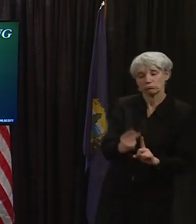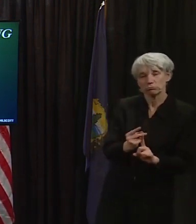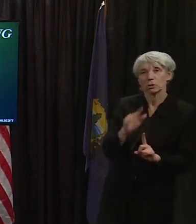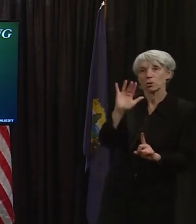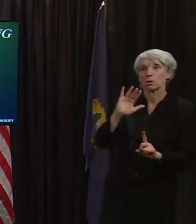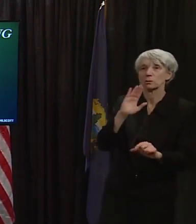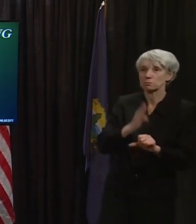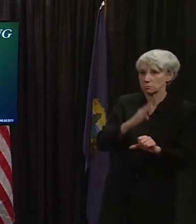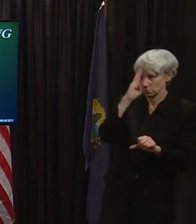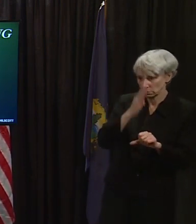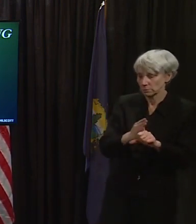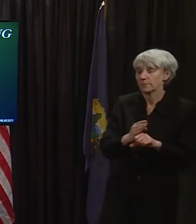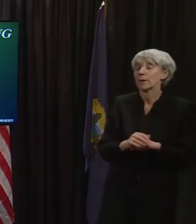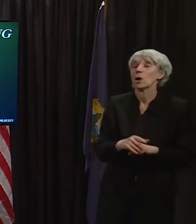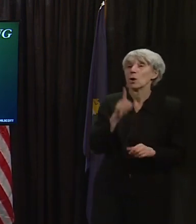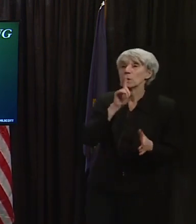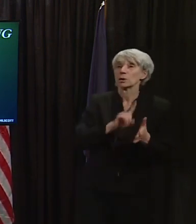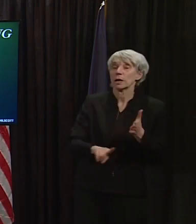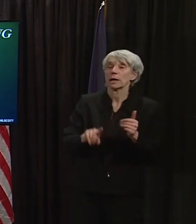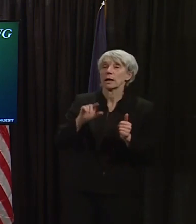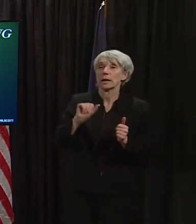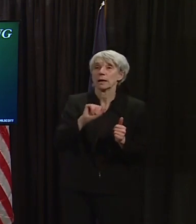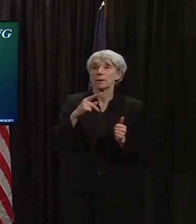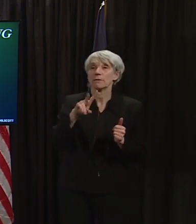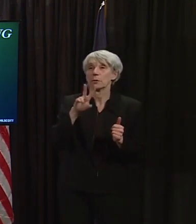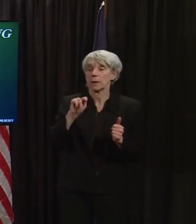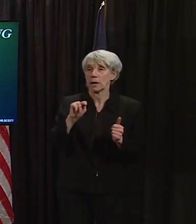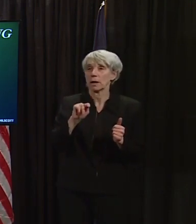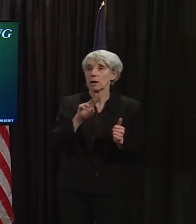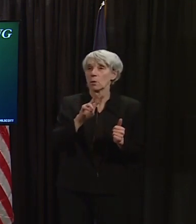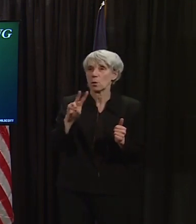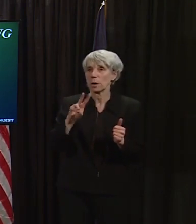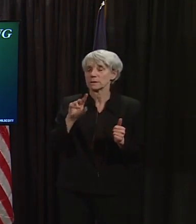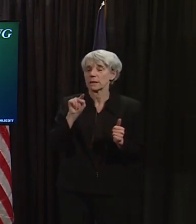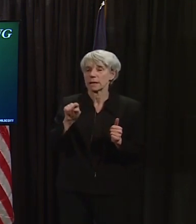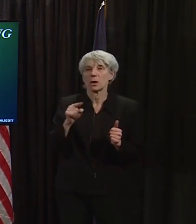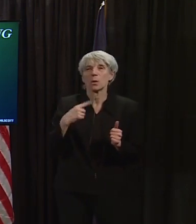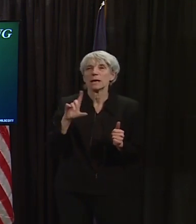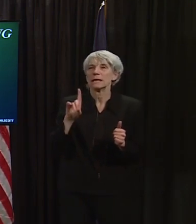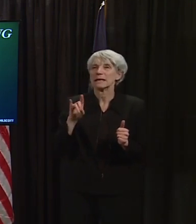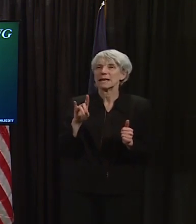Vermont's website. We did a series of virtual town halls with families and